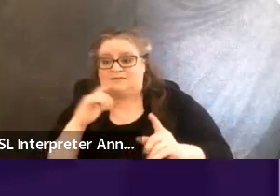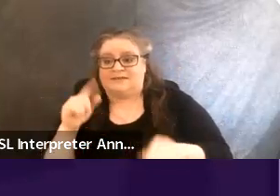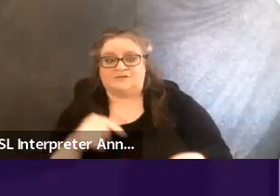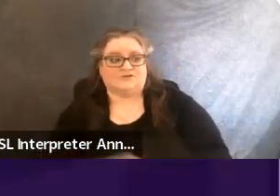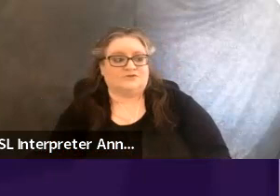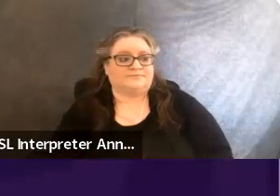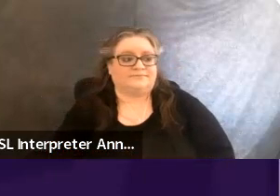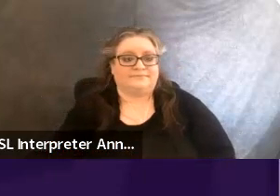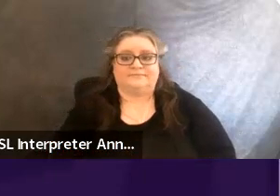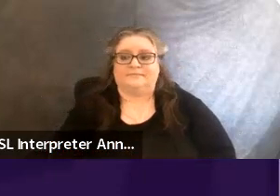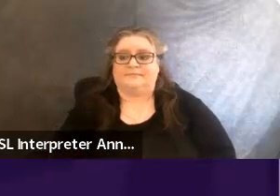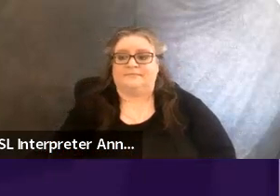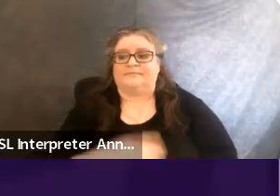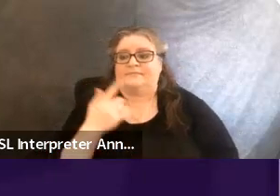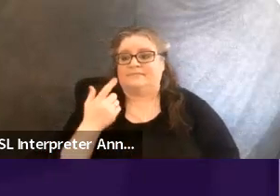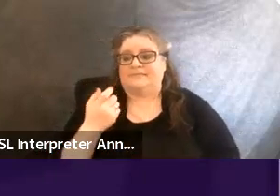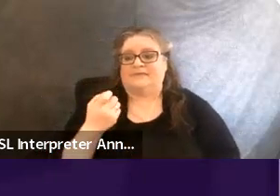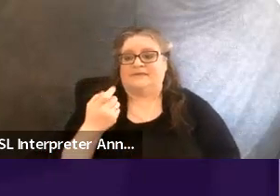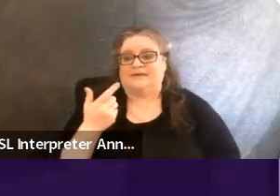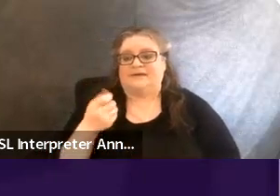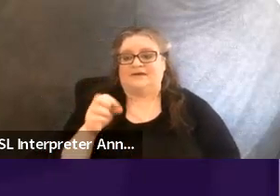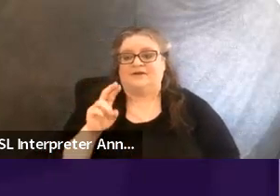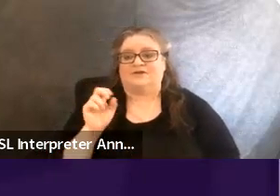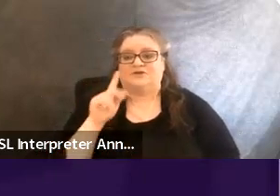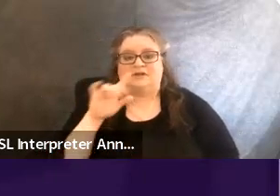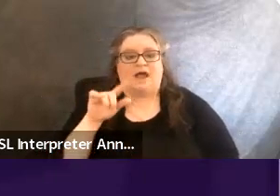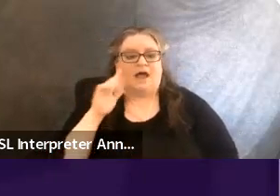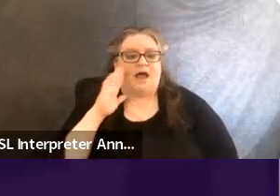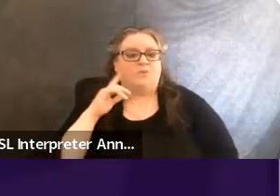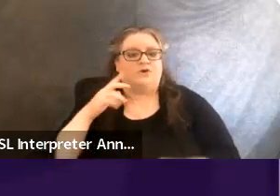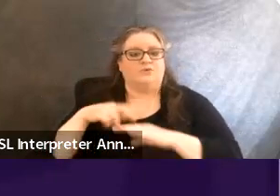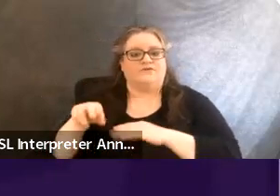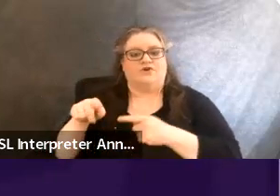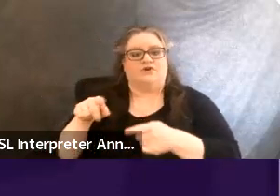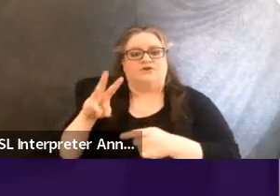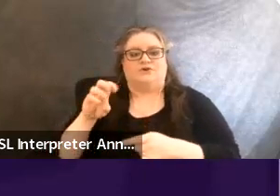wants to talk about that. Gerson: I think I'd defer to WeCo about legal matters.